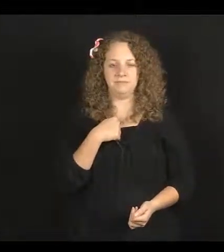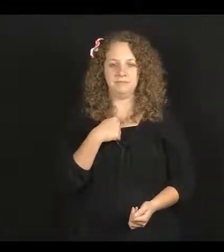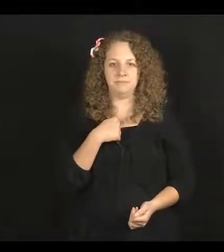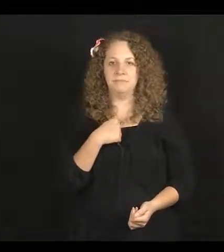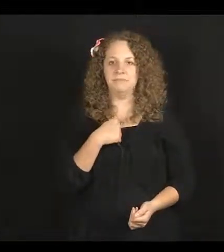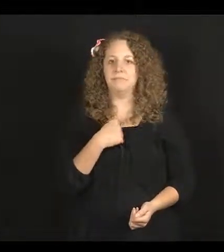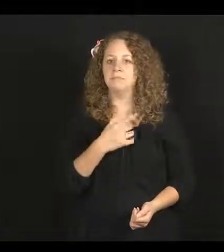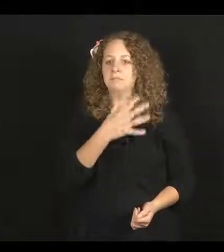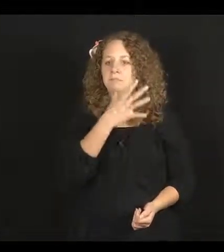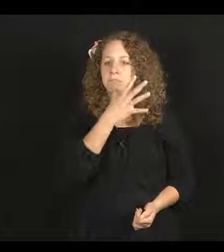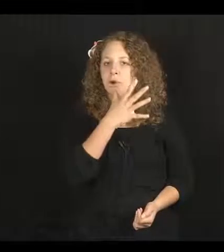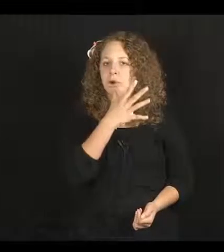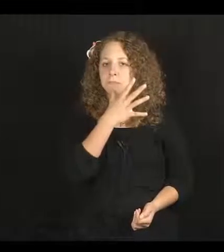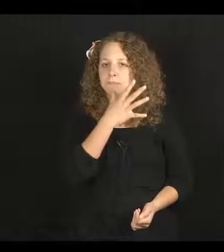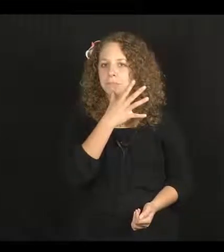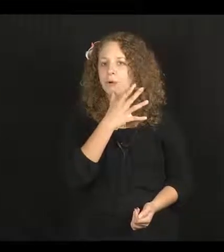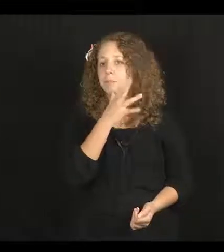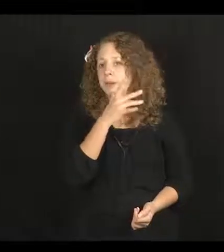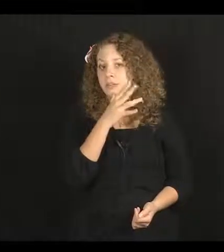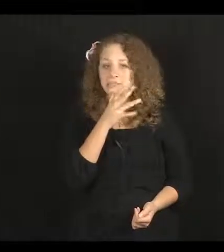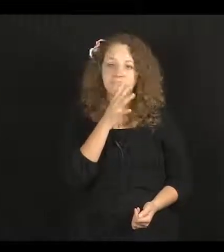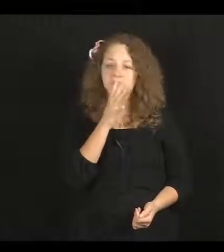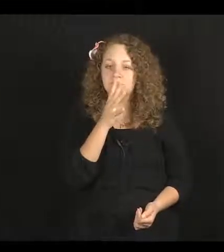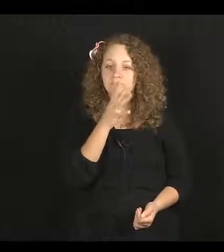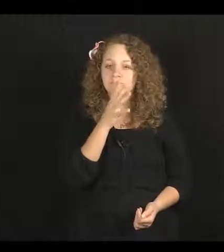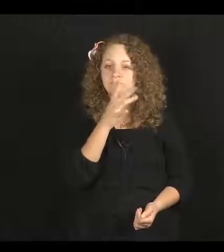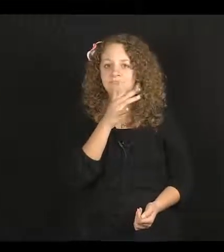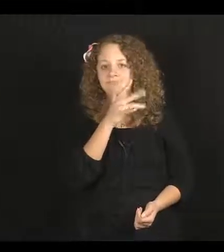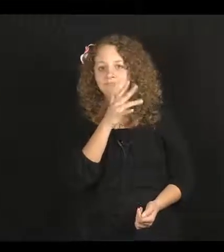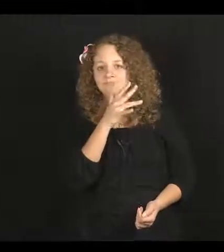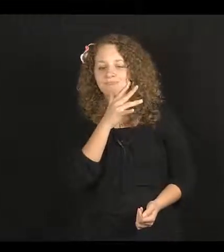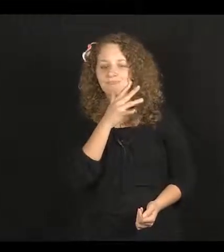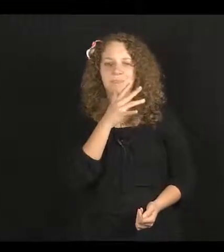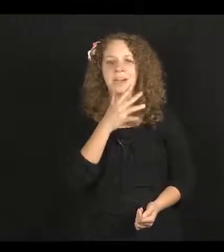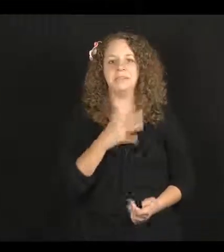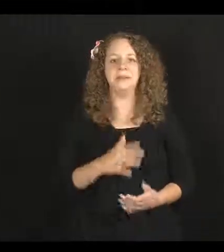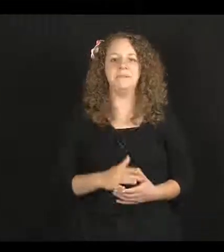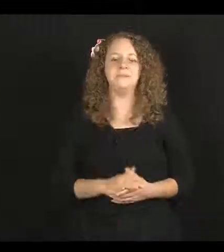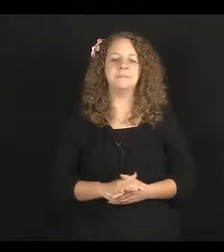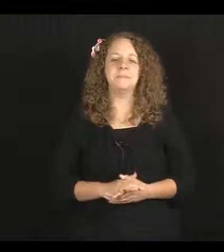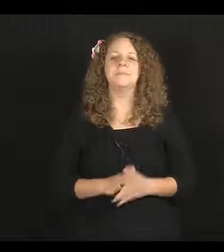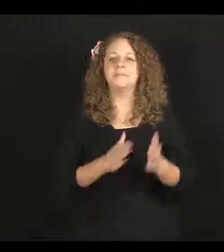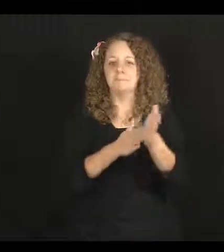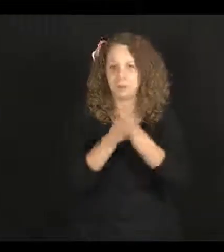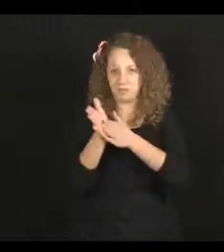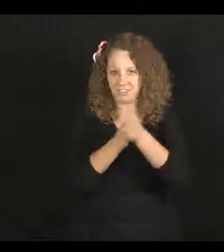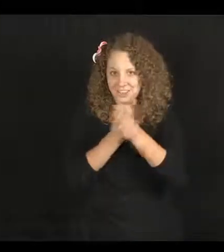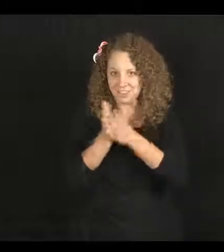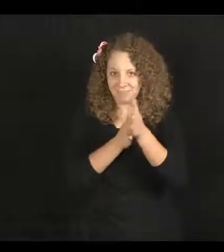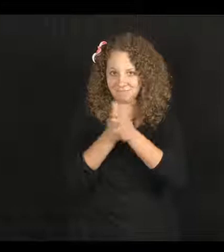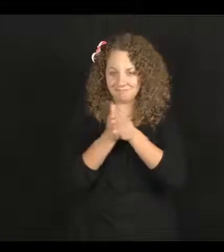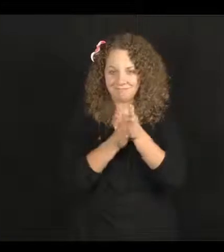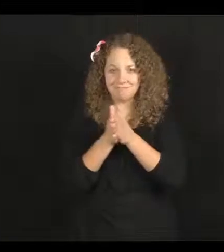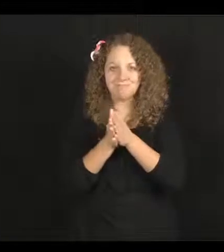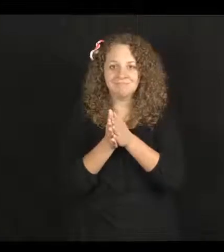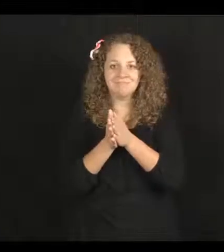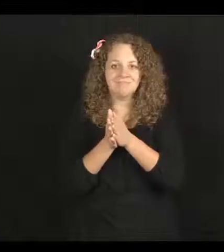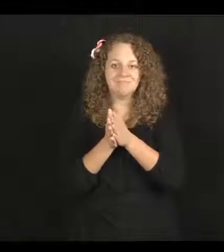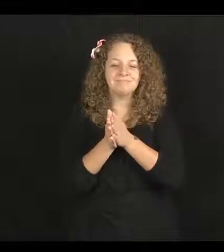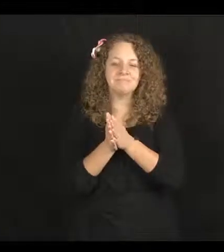MOM or Mother … either way MOTIVATION